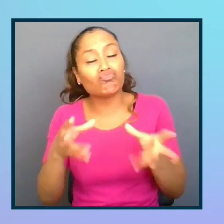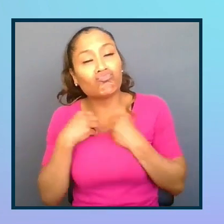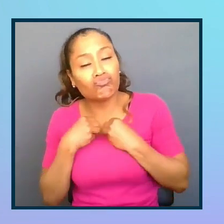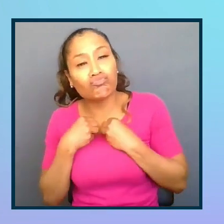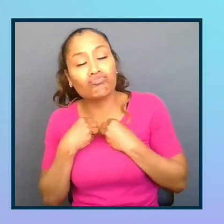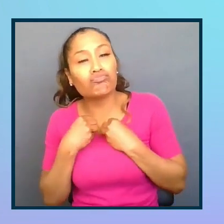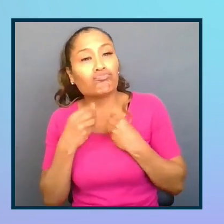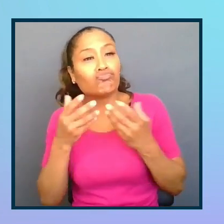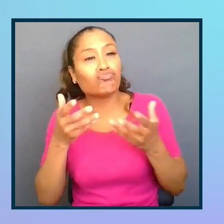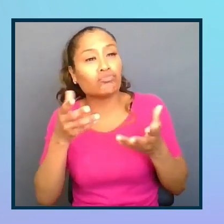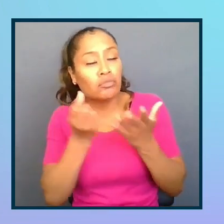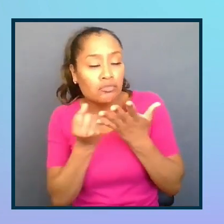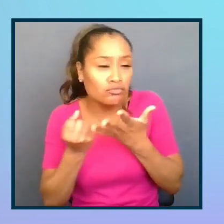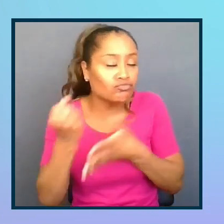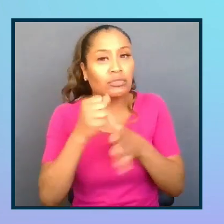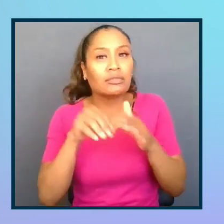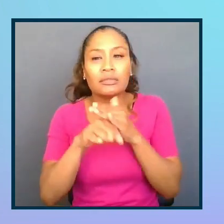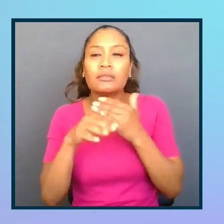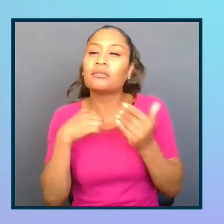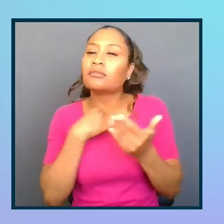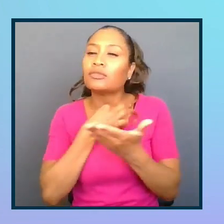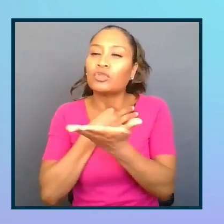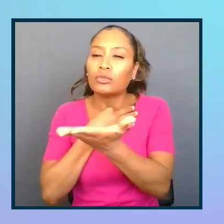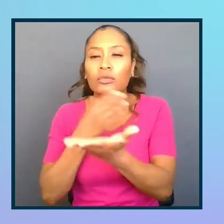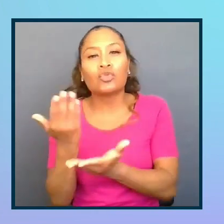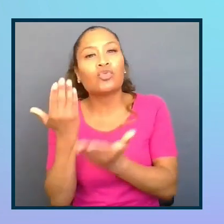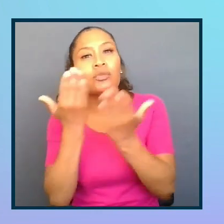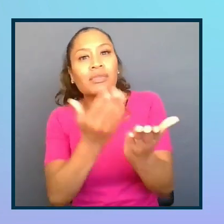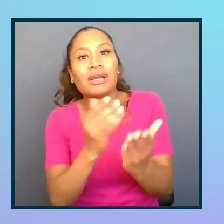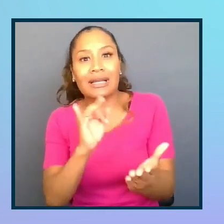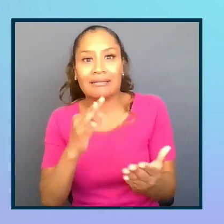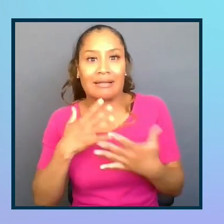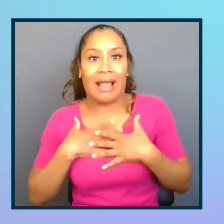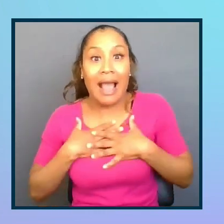What recommendations do you have if you're struggling to get that buy in?